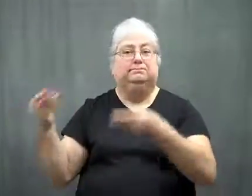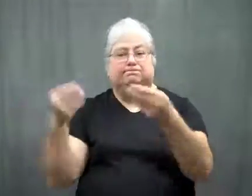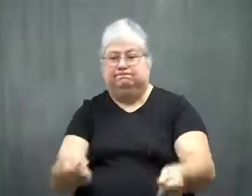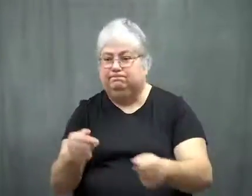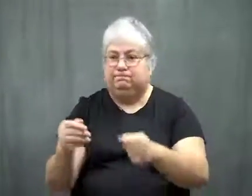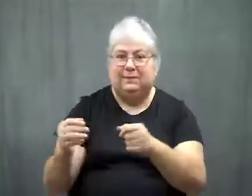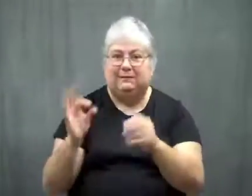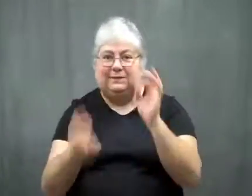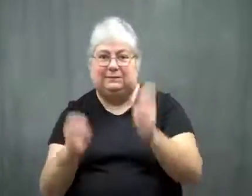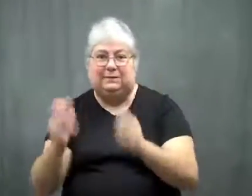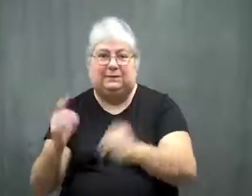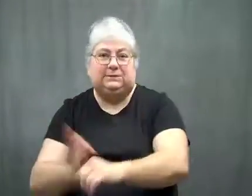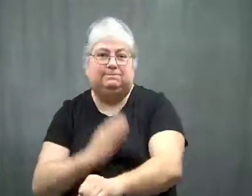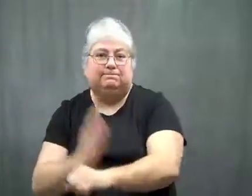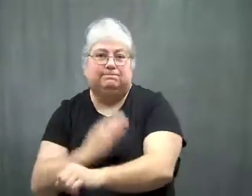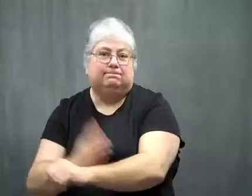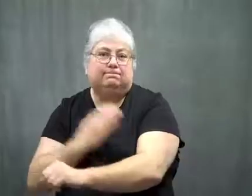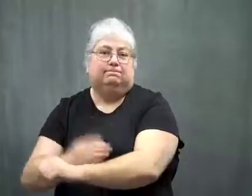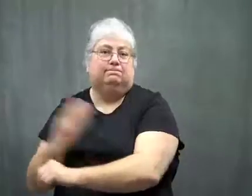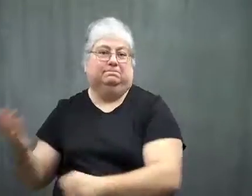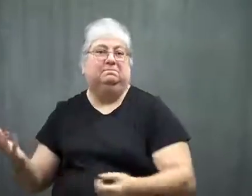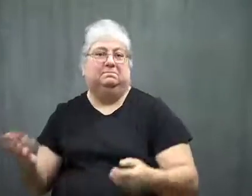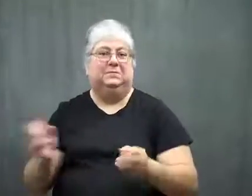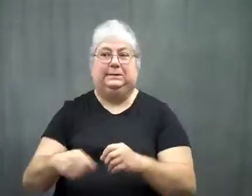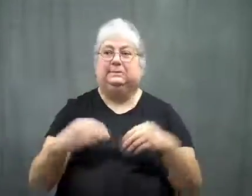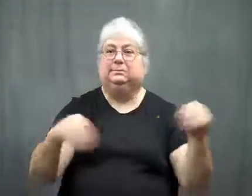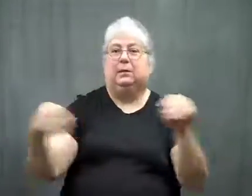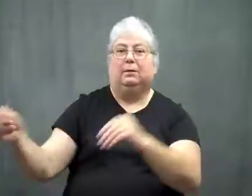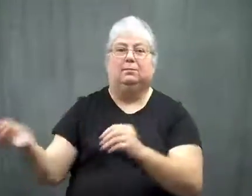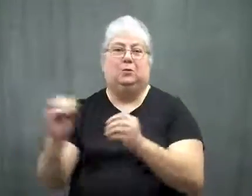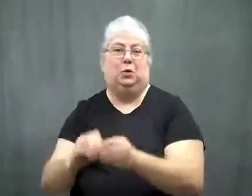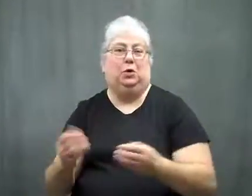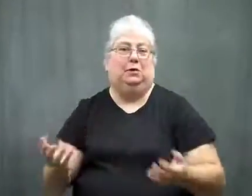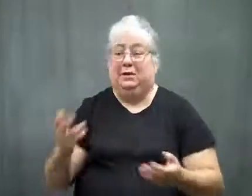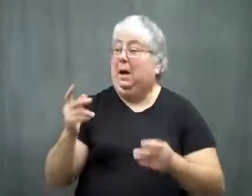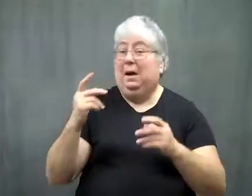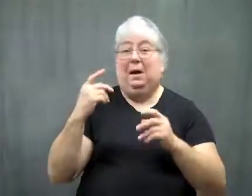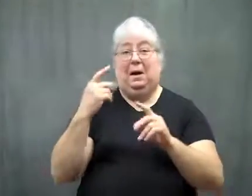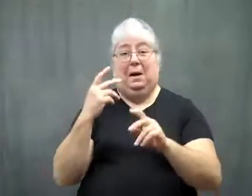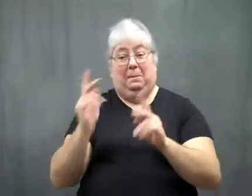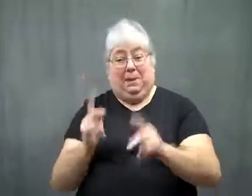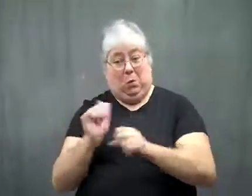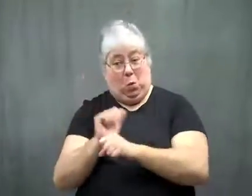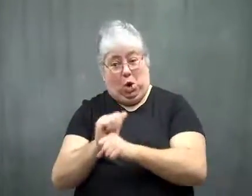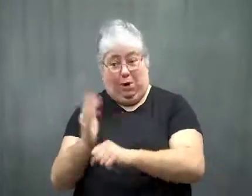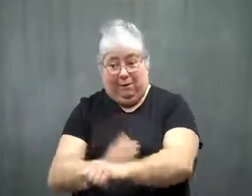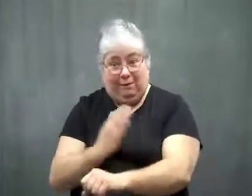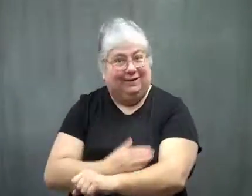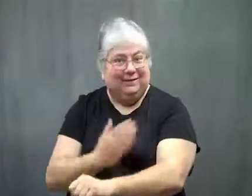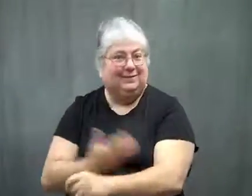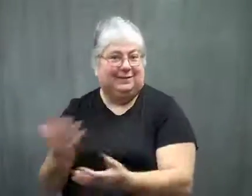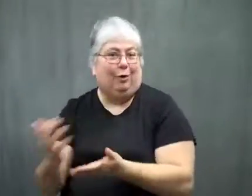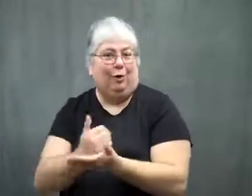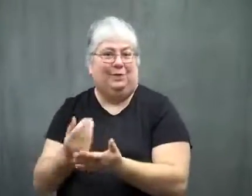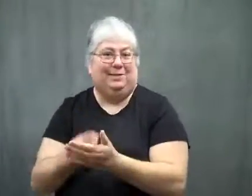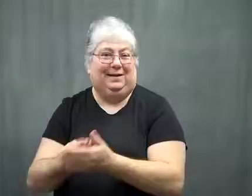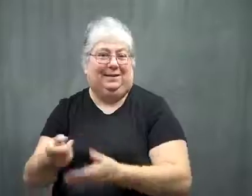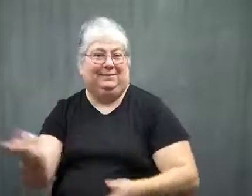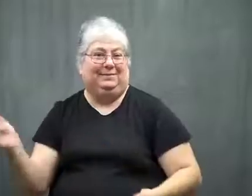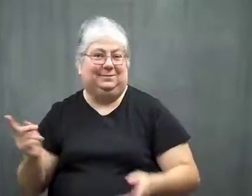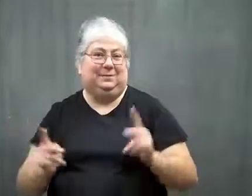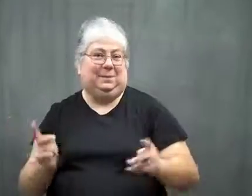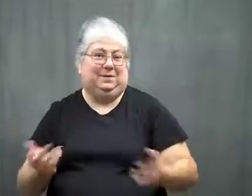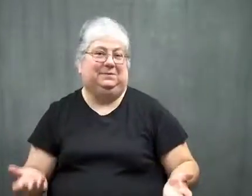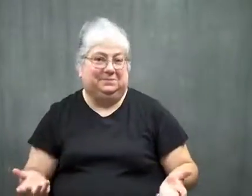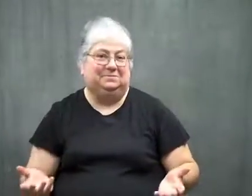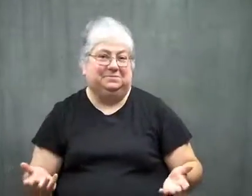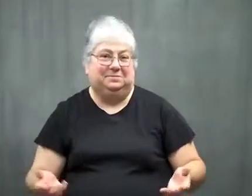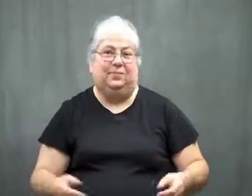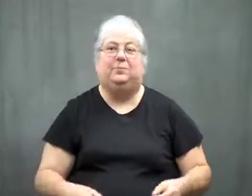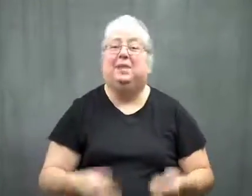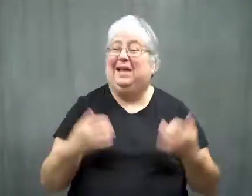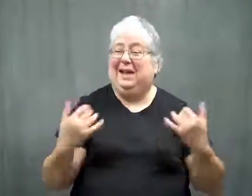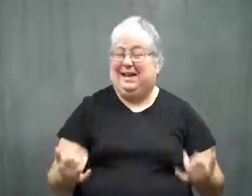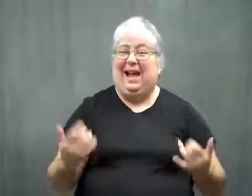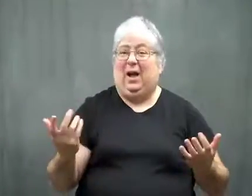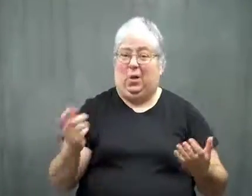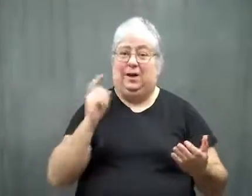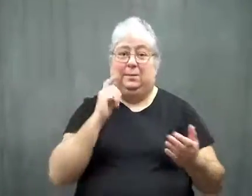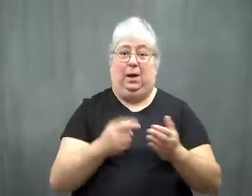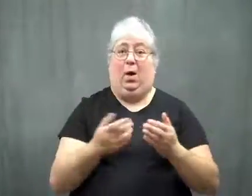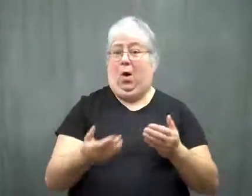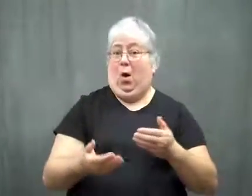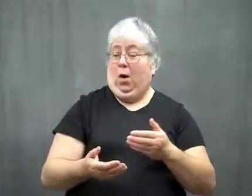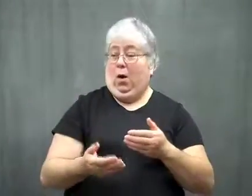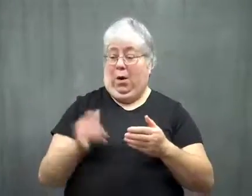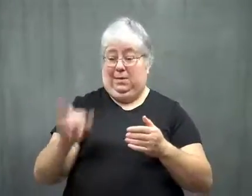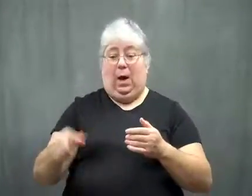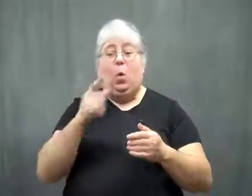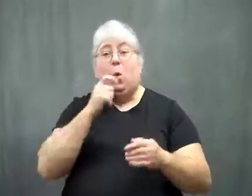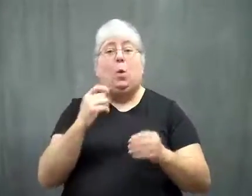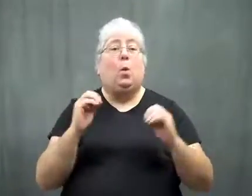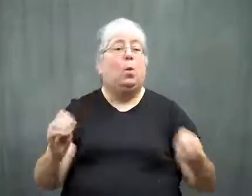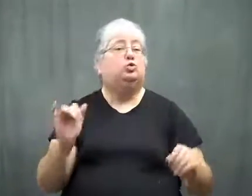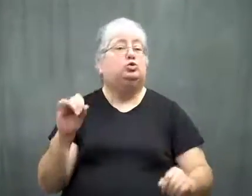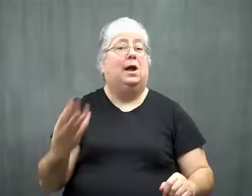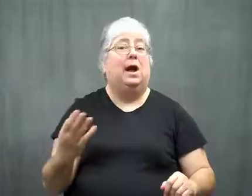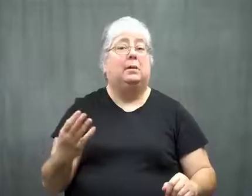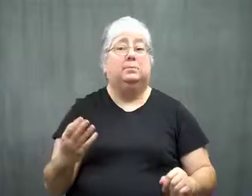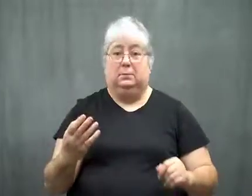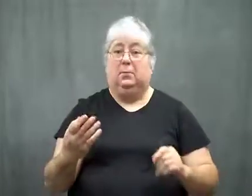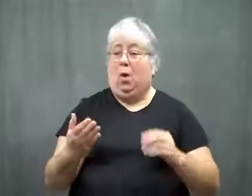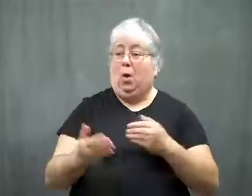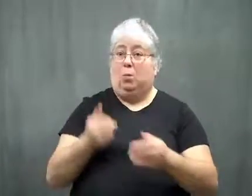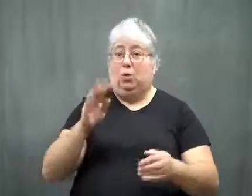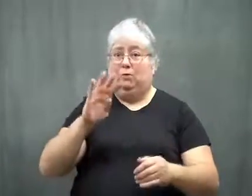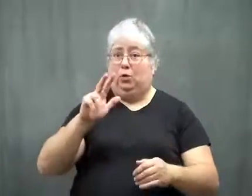They'd be fixed up and sold. People would earn money working on them.